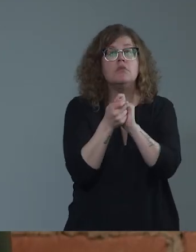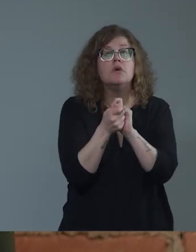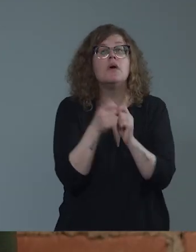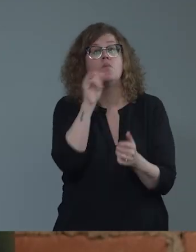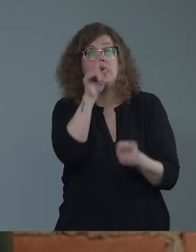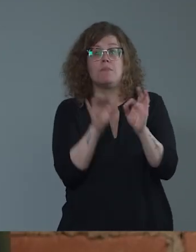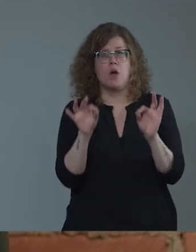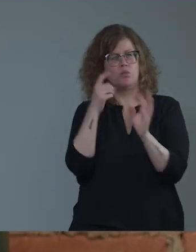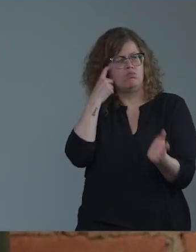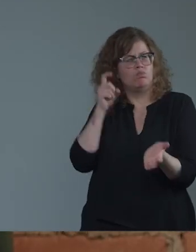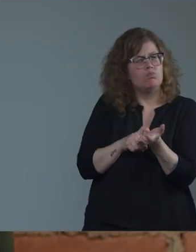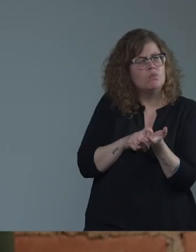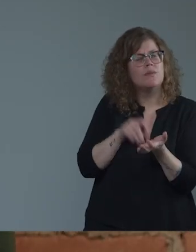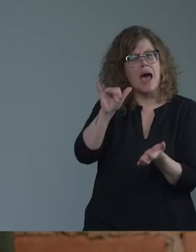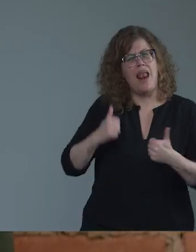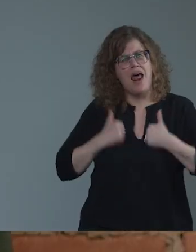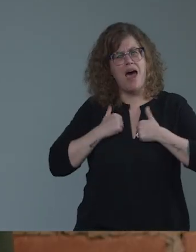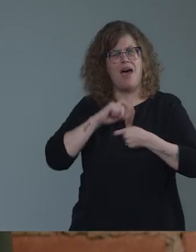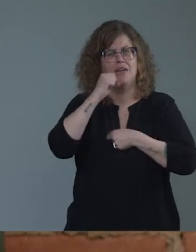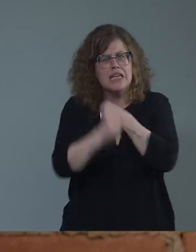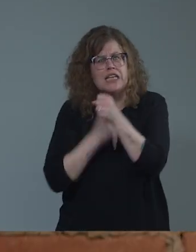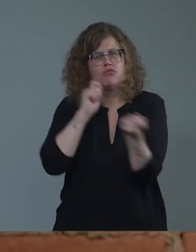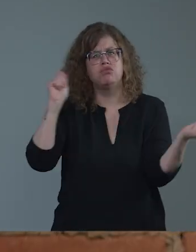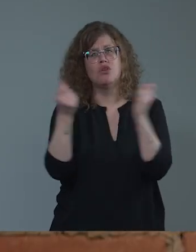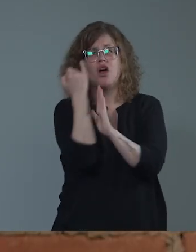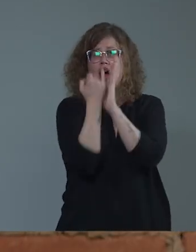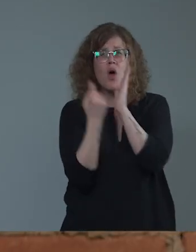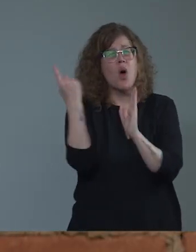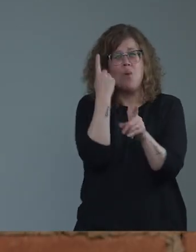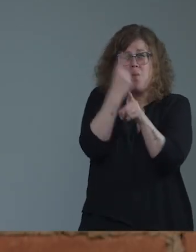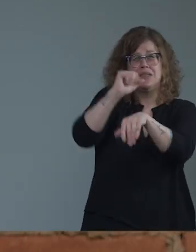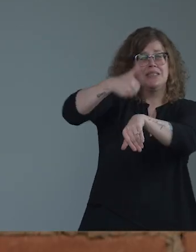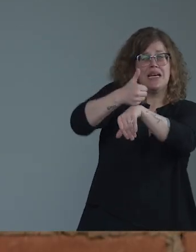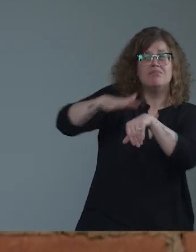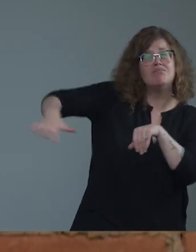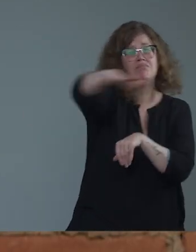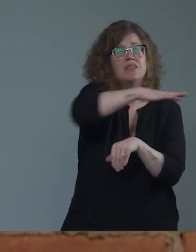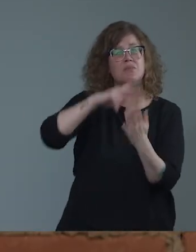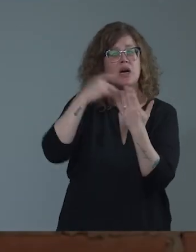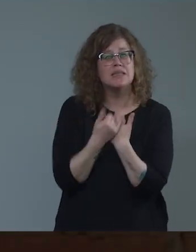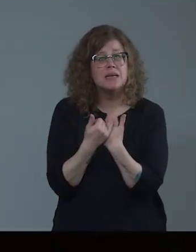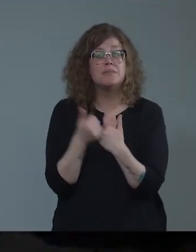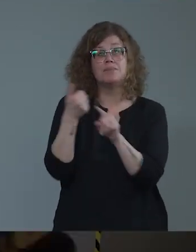intended to live and then plan for its removal and remediation after its lifecycle is complete.